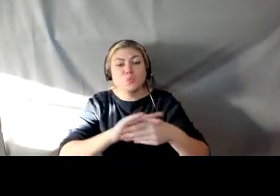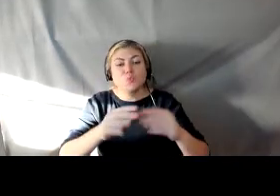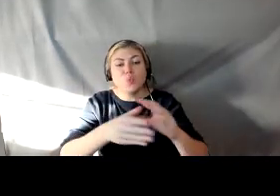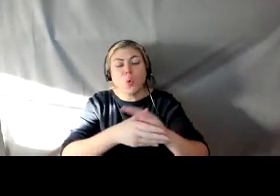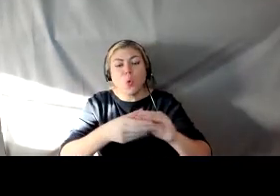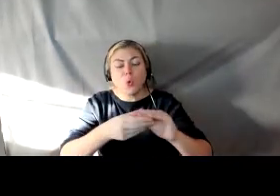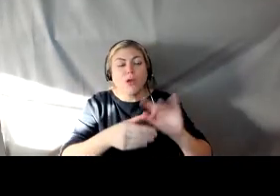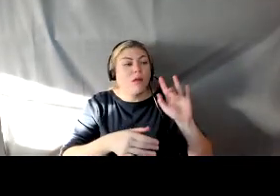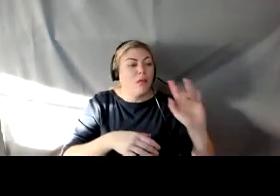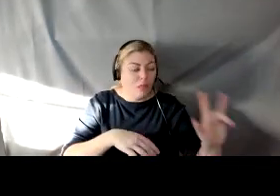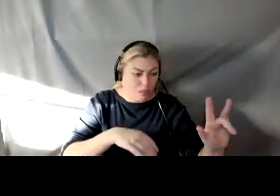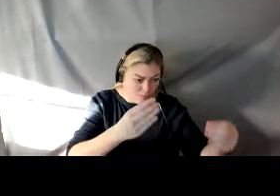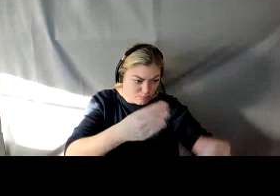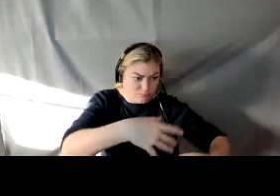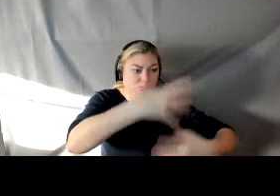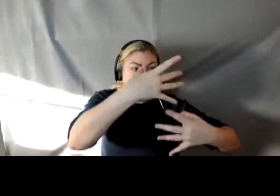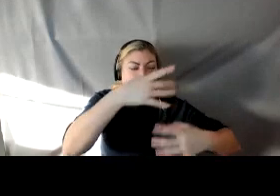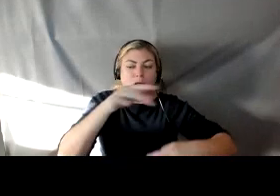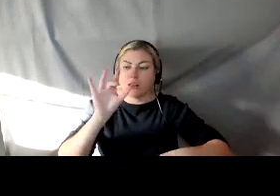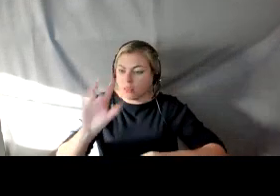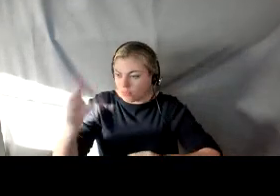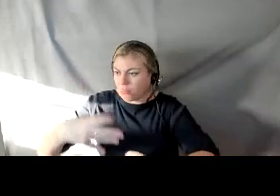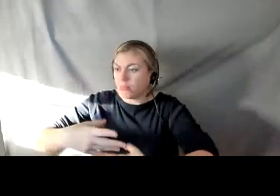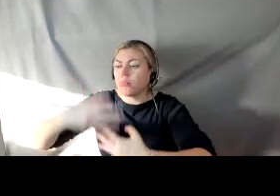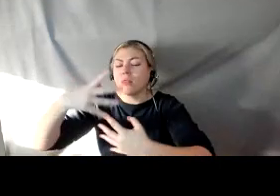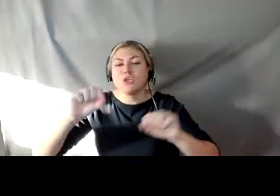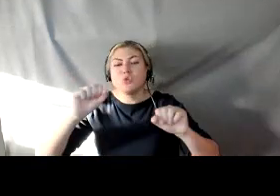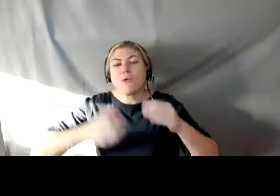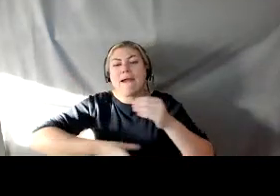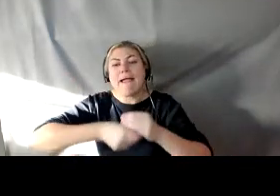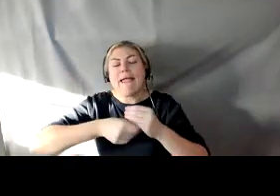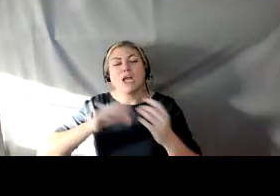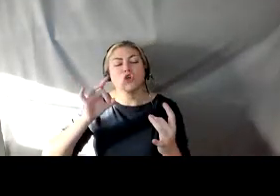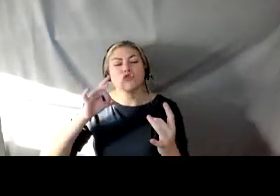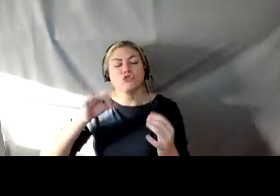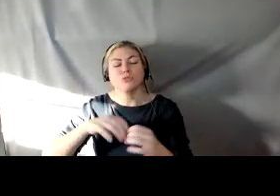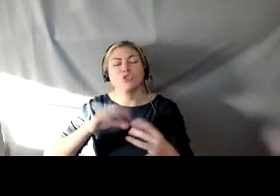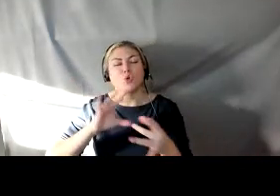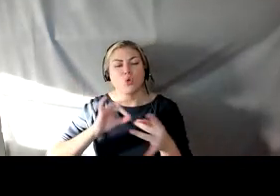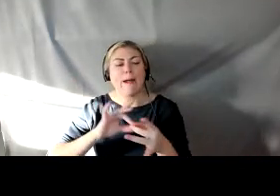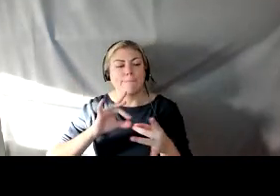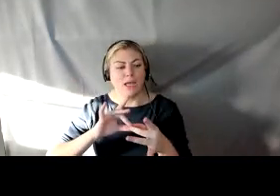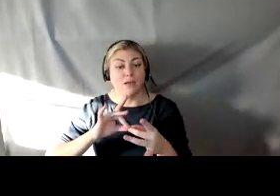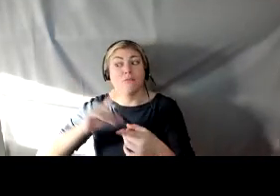where you can input your comments through May 19th. Next slide please.